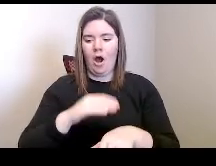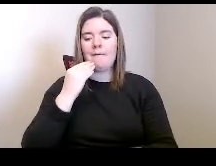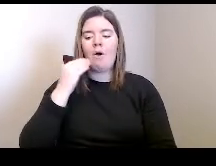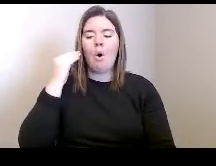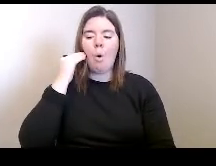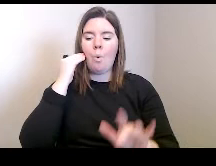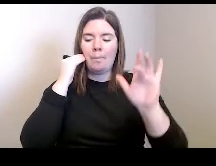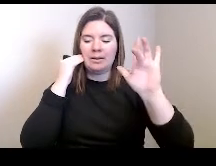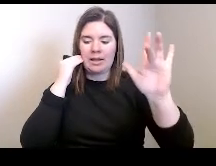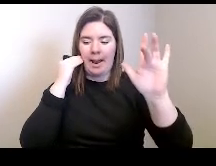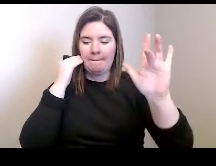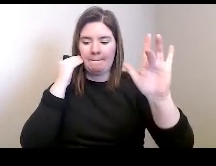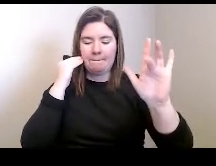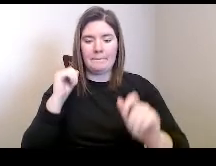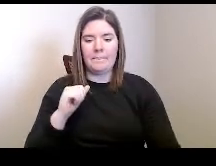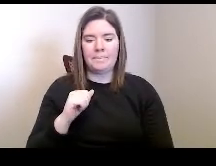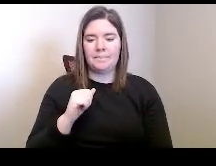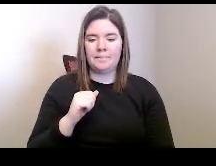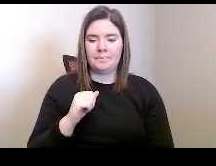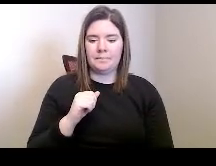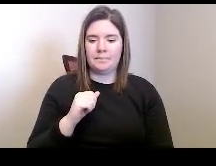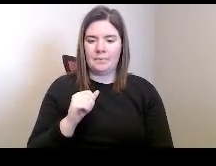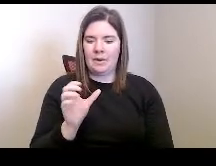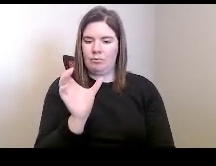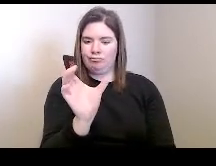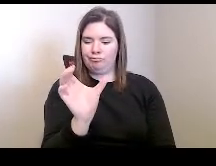And there's a styles grouping on the home tab, and again, if you are